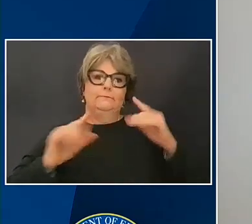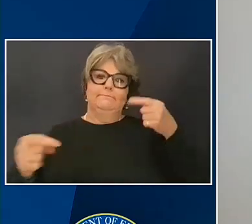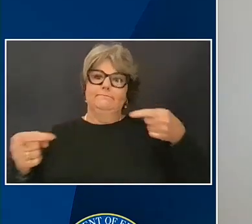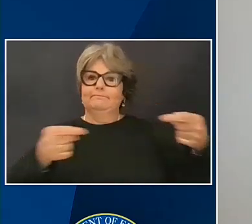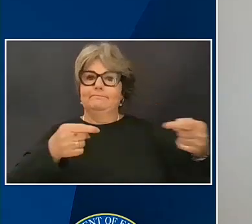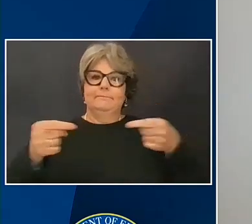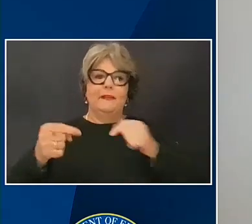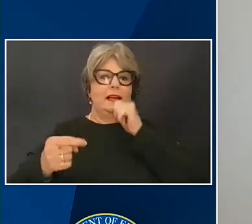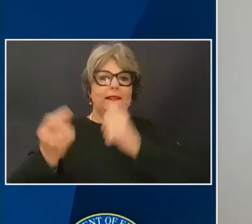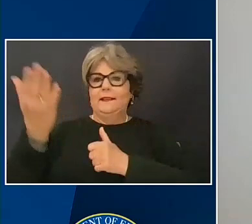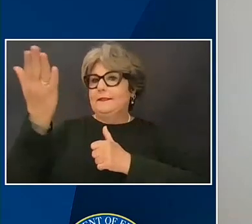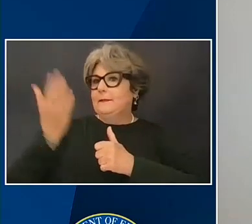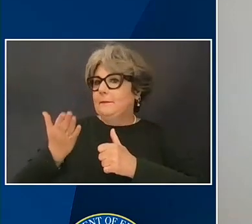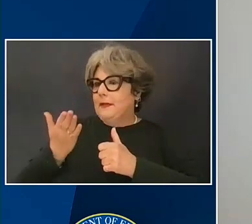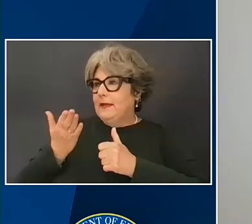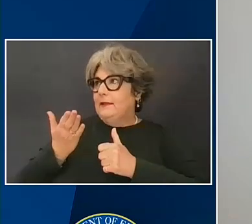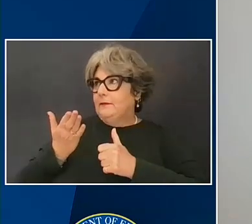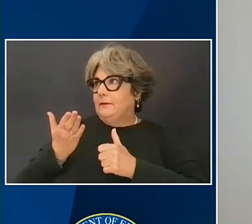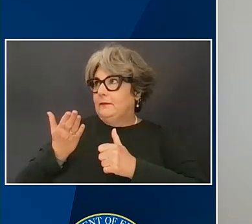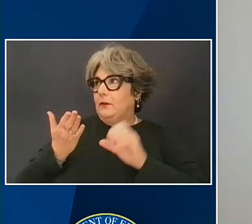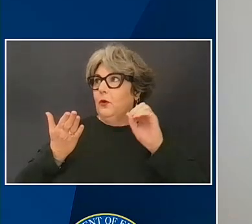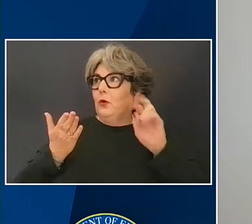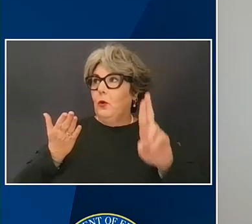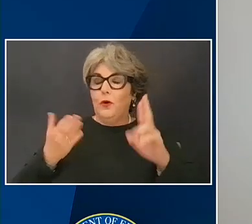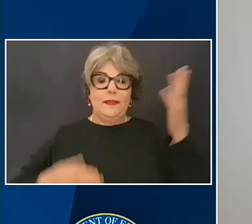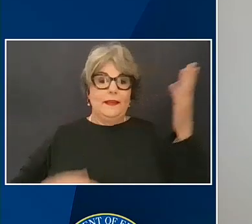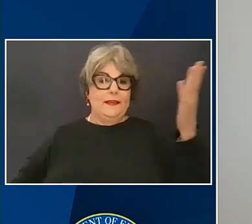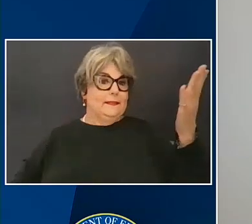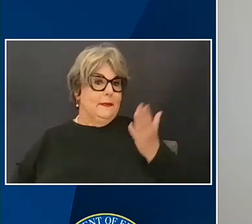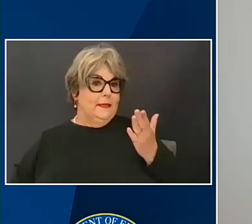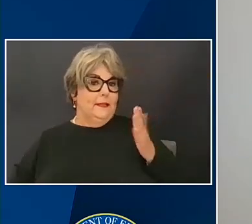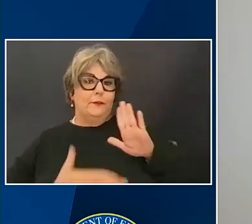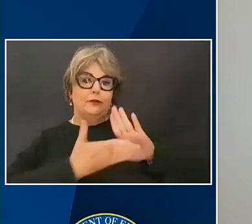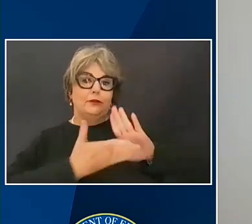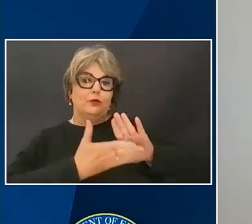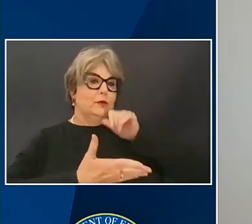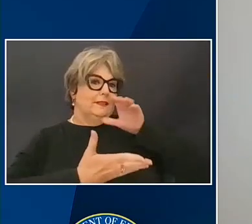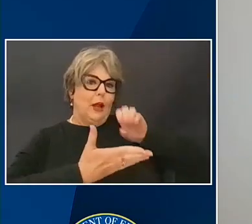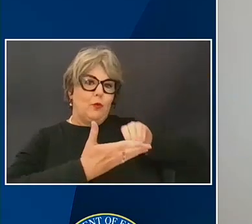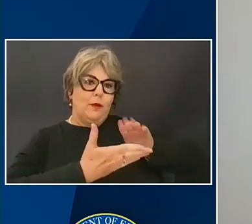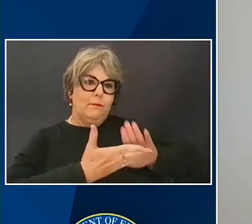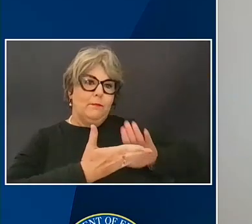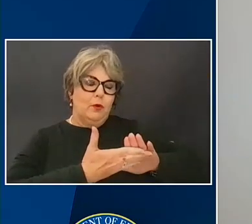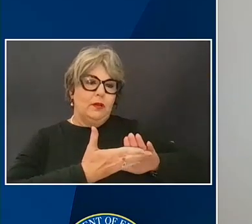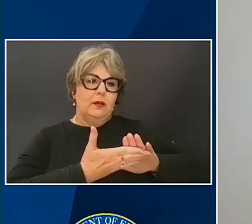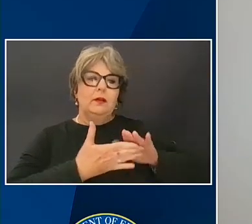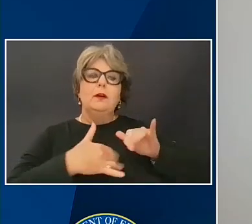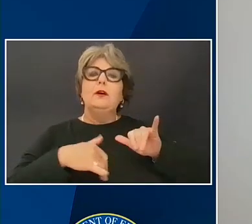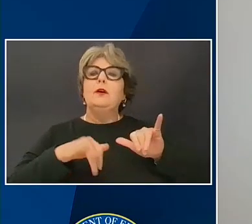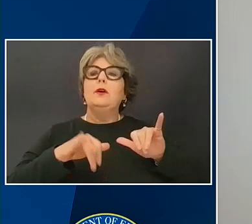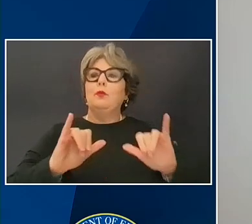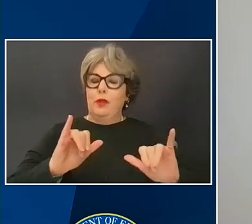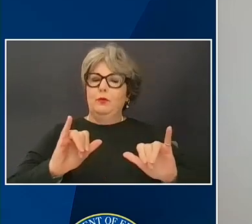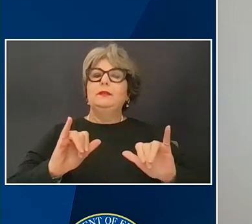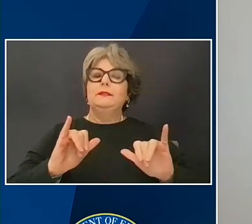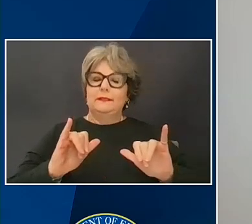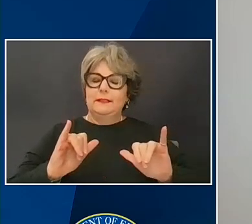something, or that they did and the school didn't record it. We would still pursue that with the school. And as part of the complaint